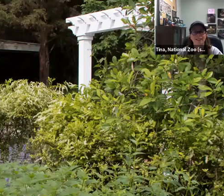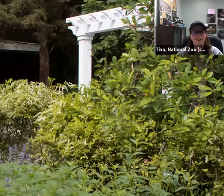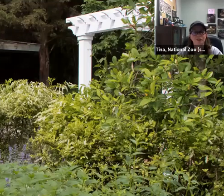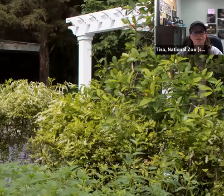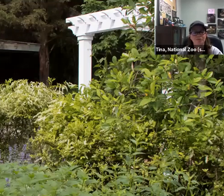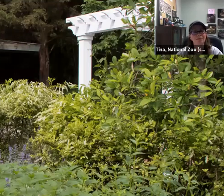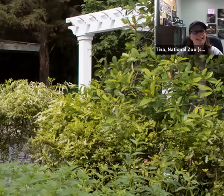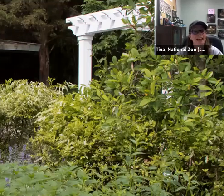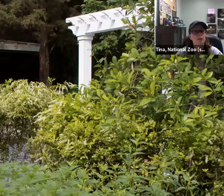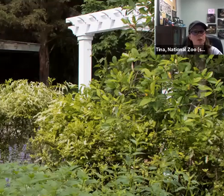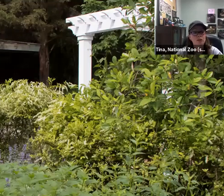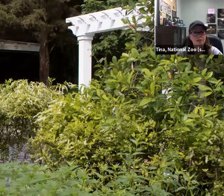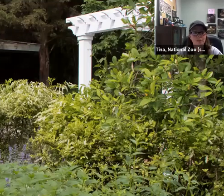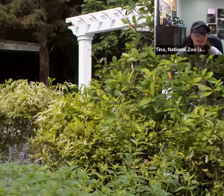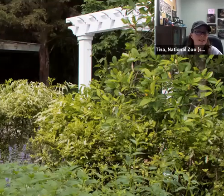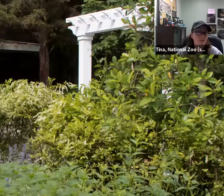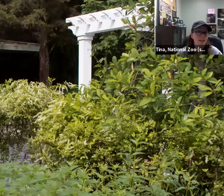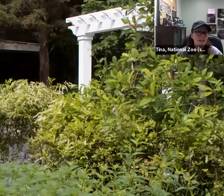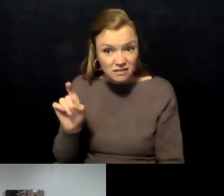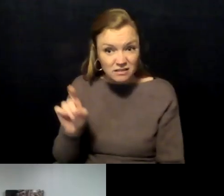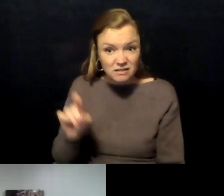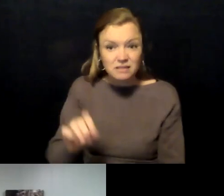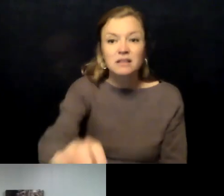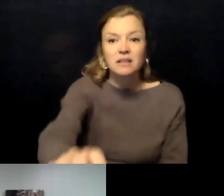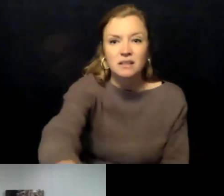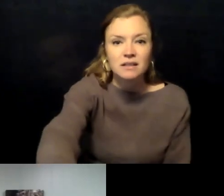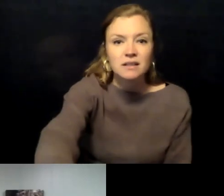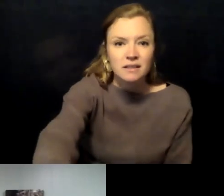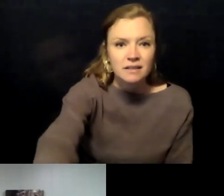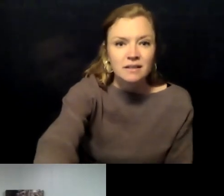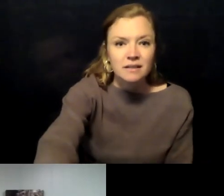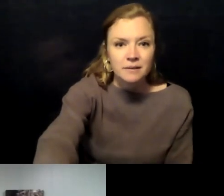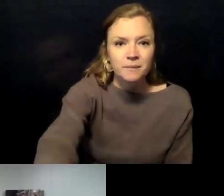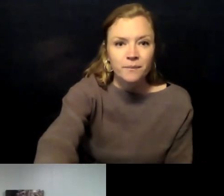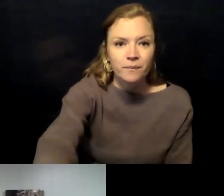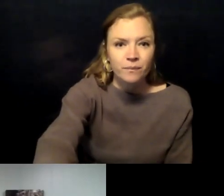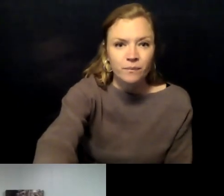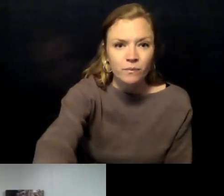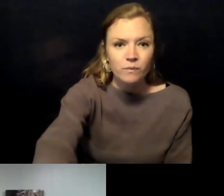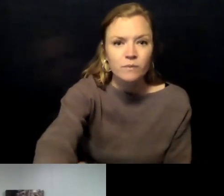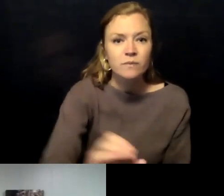like animals, plants can be endangered. They can be threatened, they